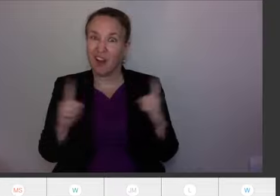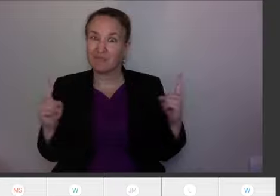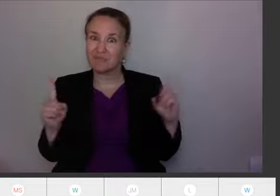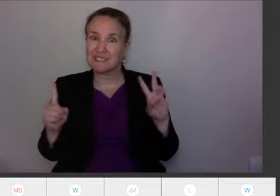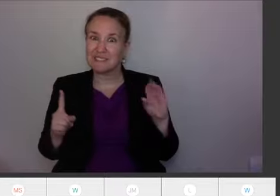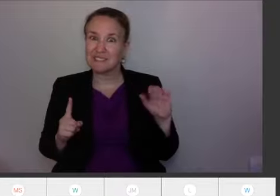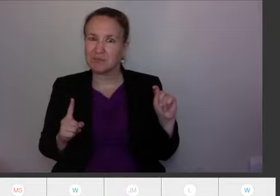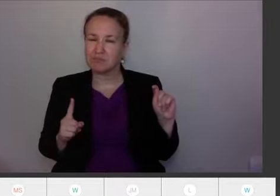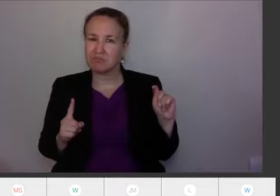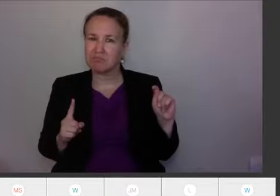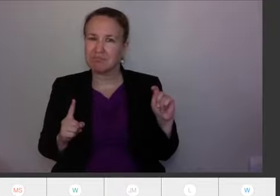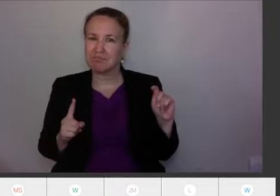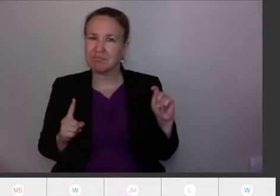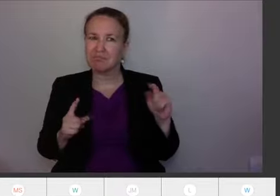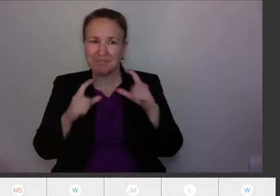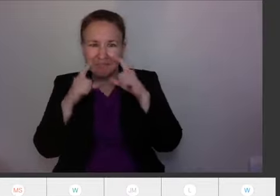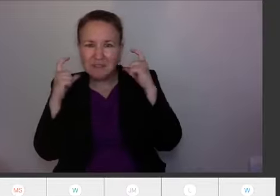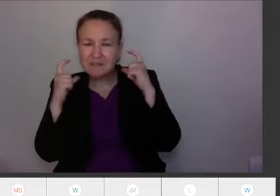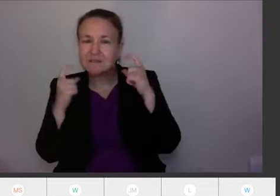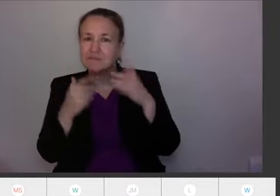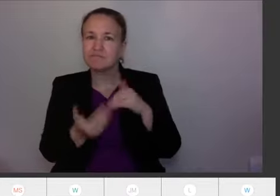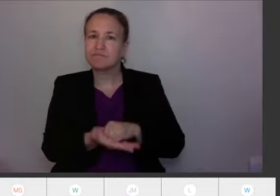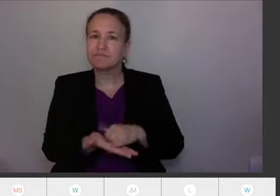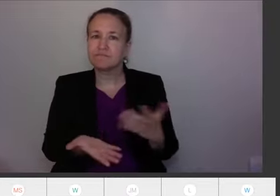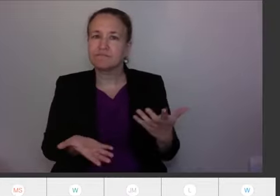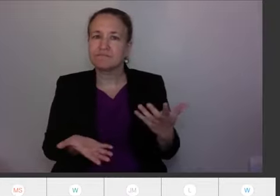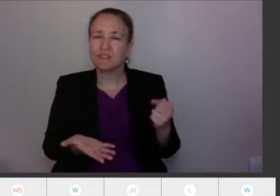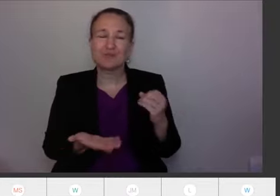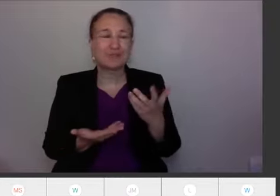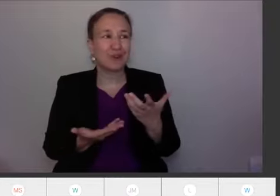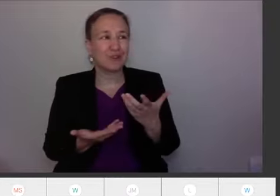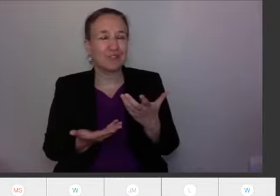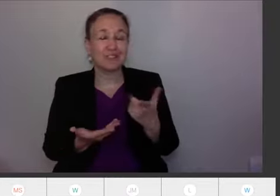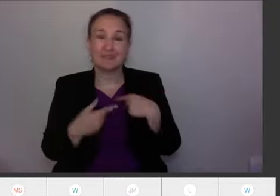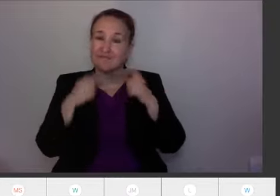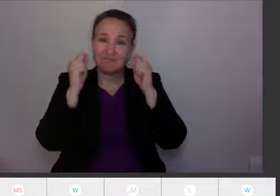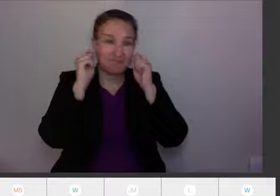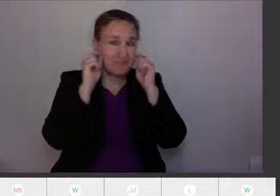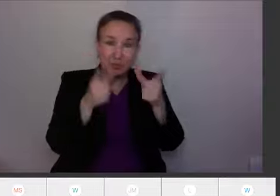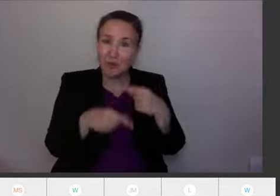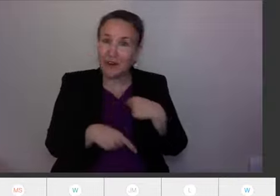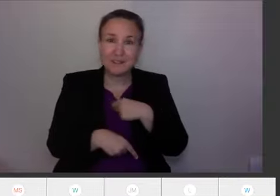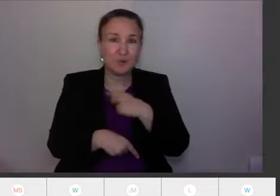have a mask on and so i'm not surprised that we're seeing these outbreaks happen